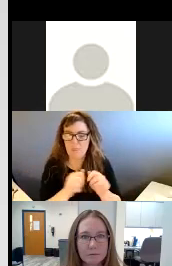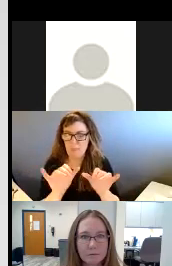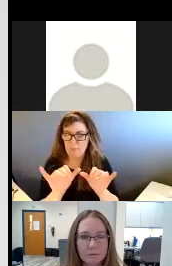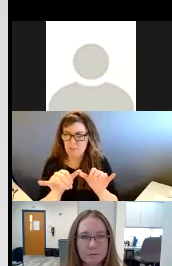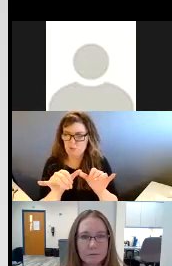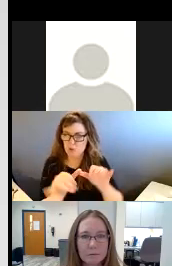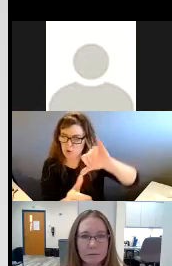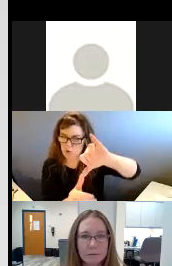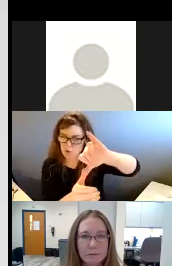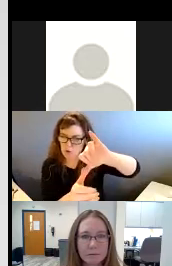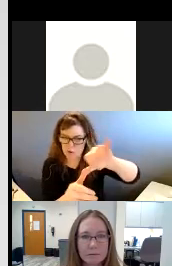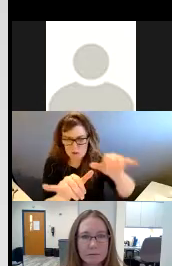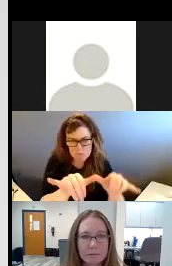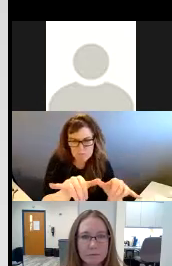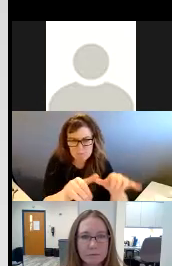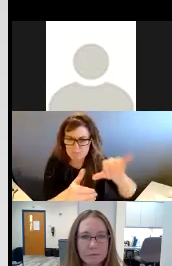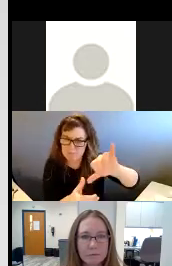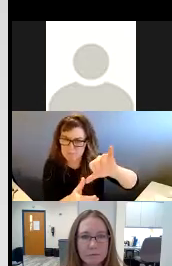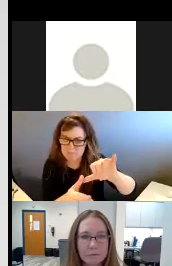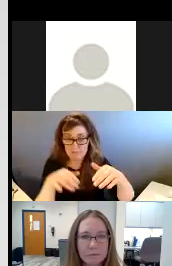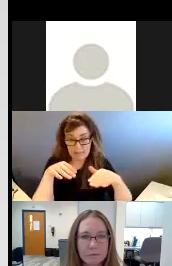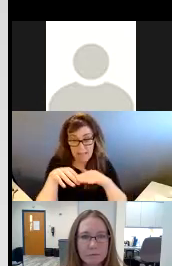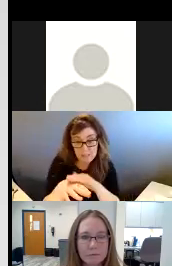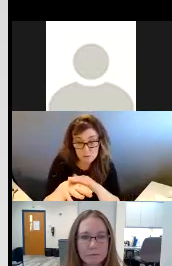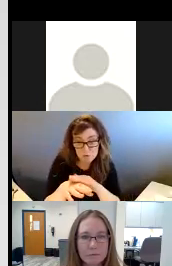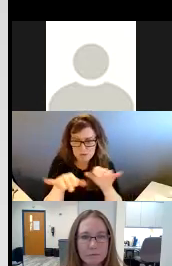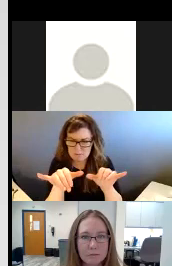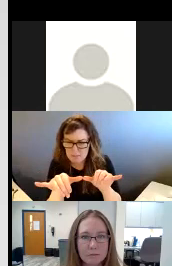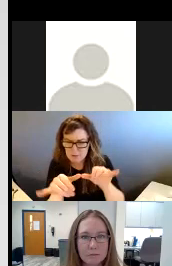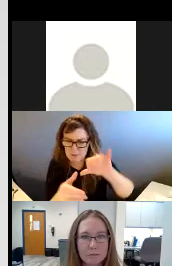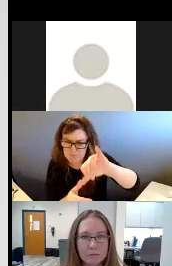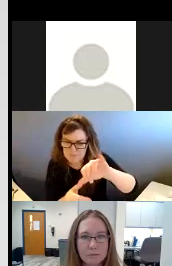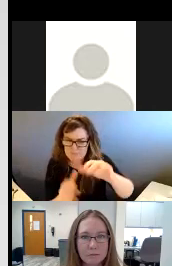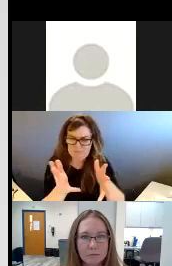IF WE KNOW THIS IS THE ENTRANCE WE WANT TO LOOK AT, WE MIGHT HAVE THEM TAKE MEASUREMENTS THERE